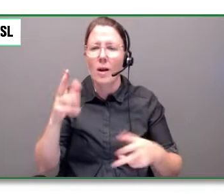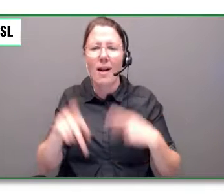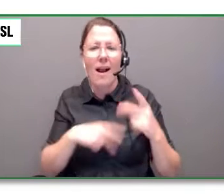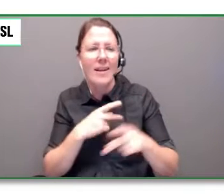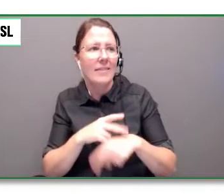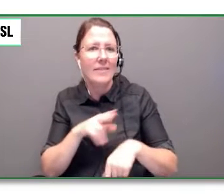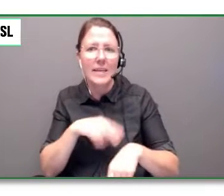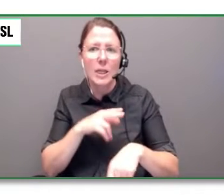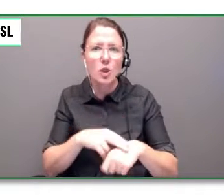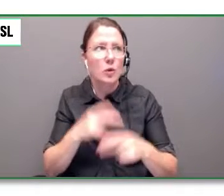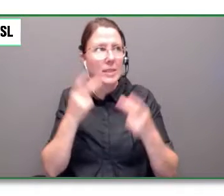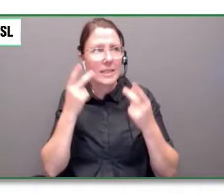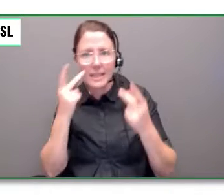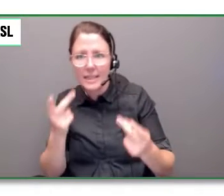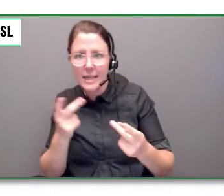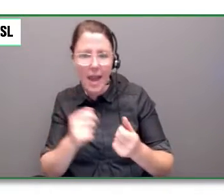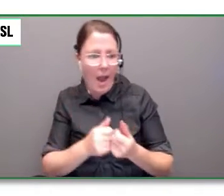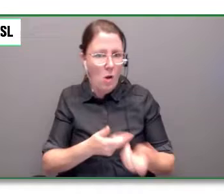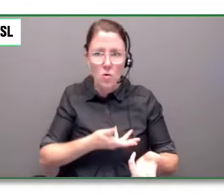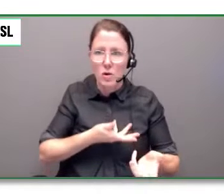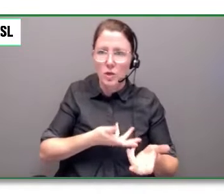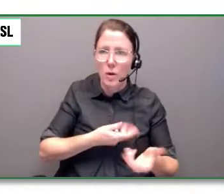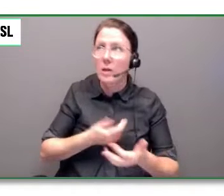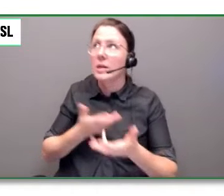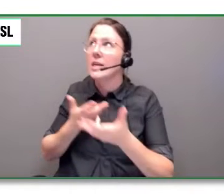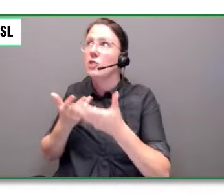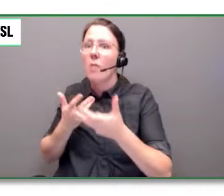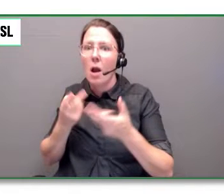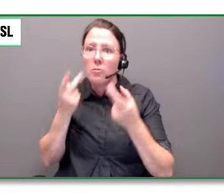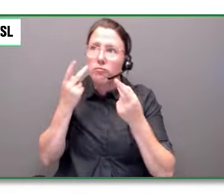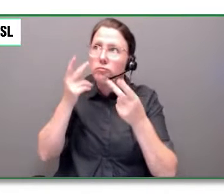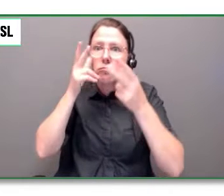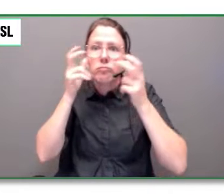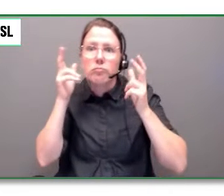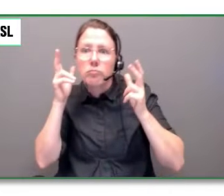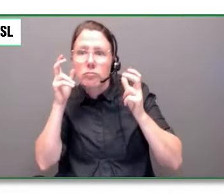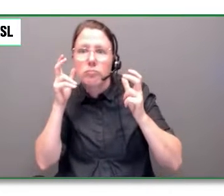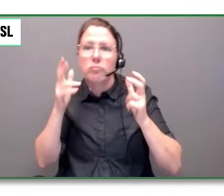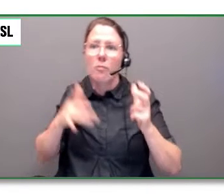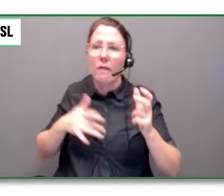How do they interact with it? Um and this is something that gets them